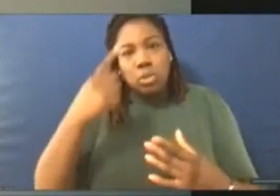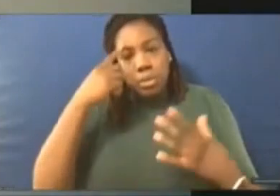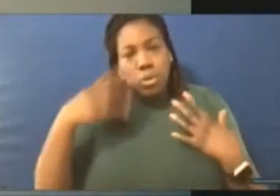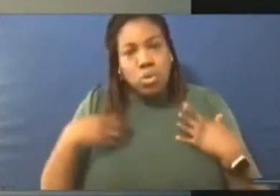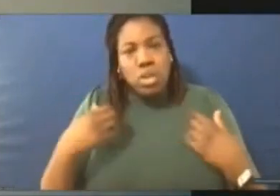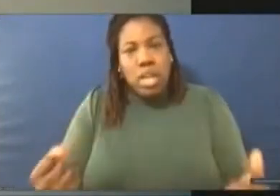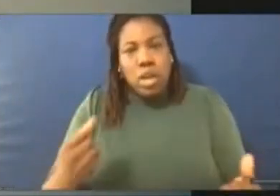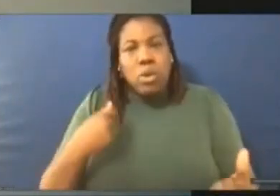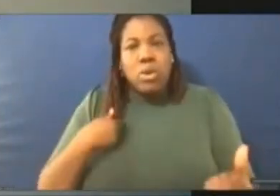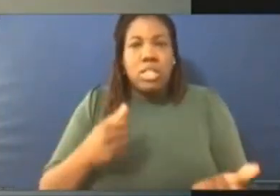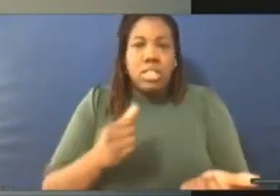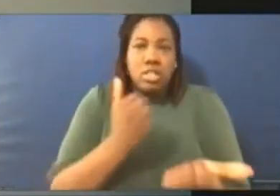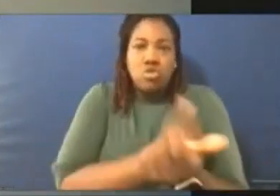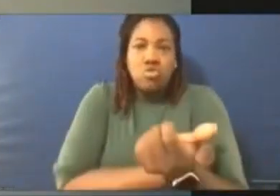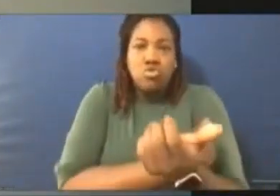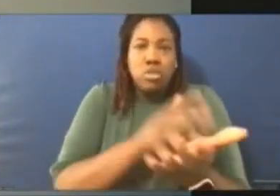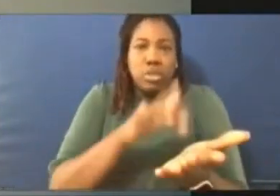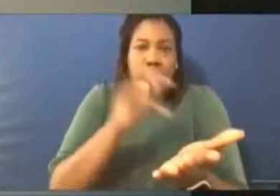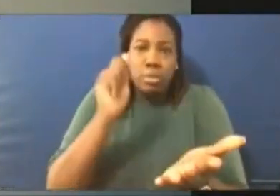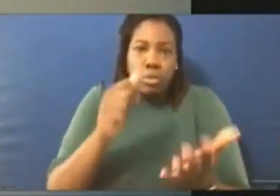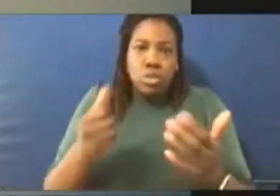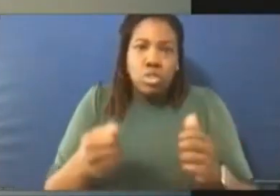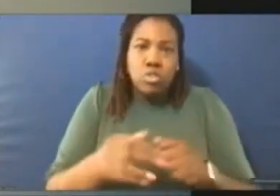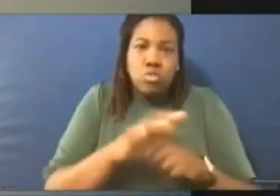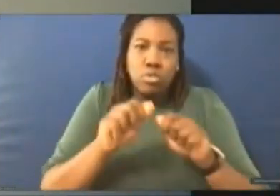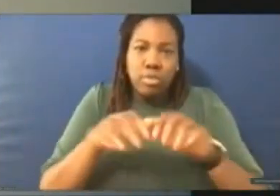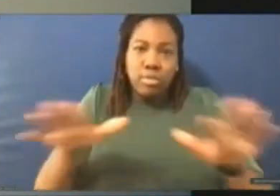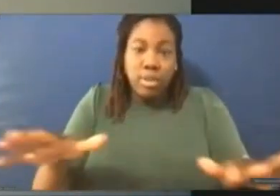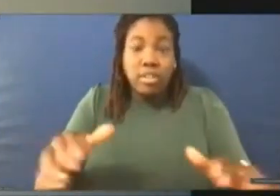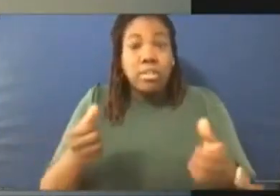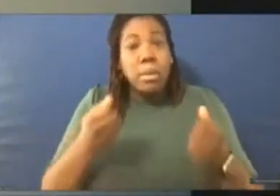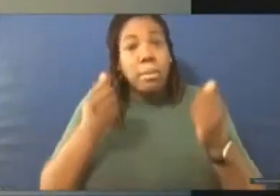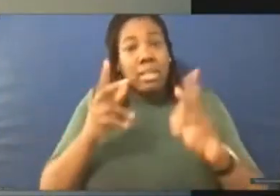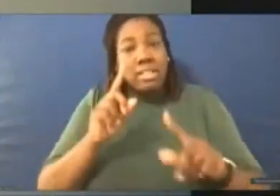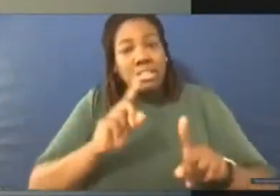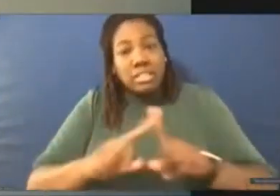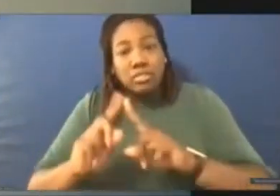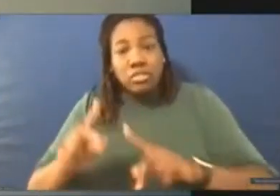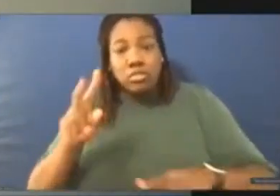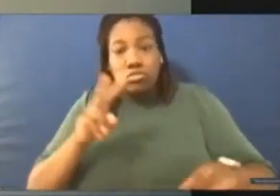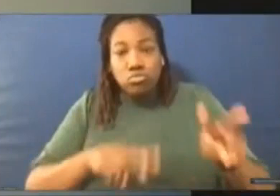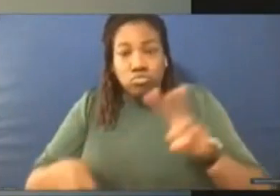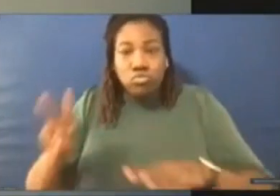So, a couple of observations that I will just kind of layout before you ask.